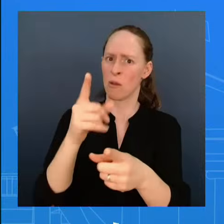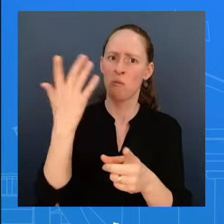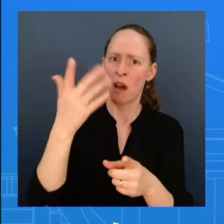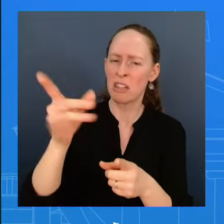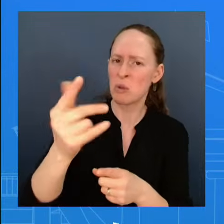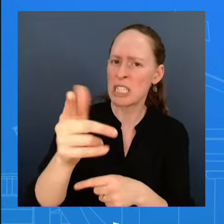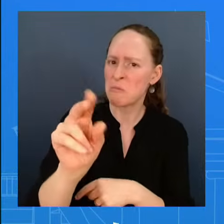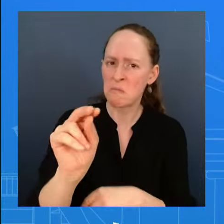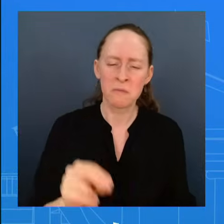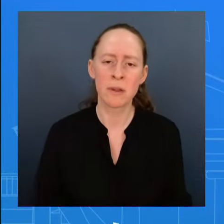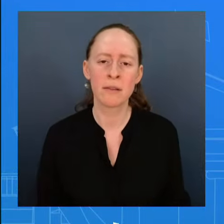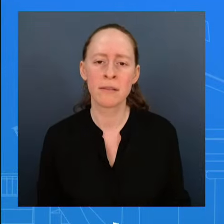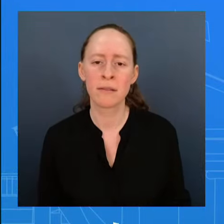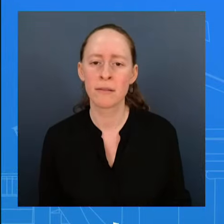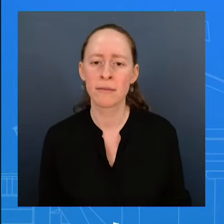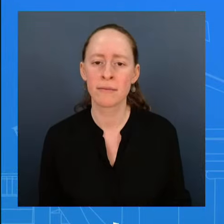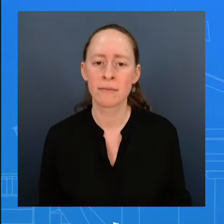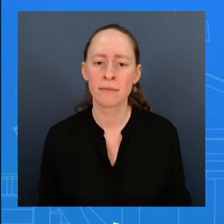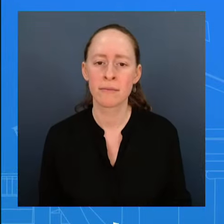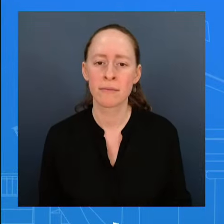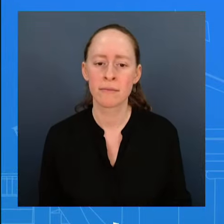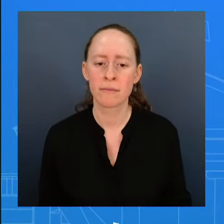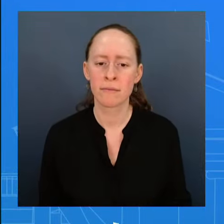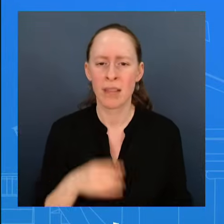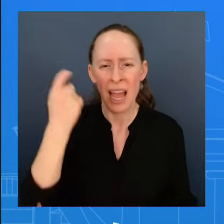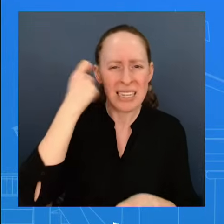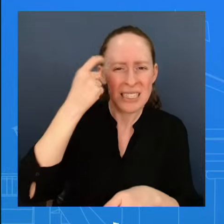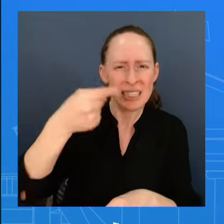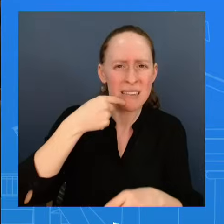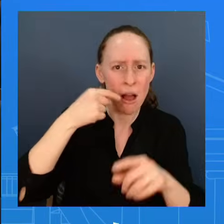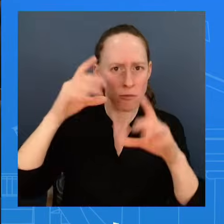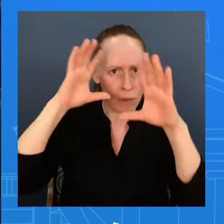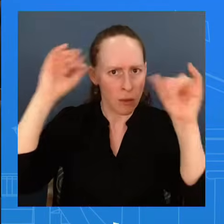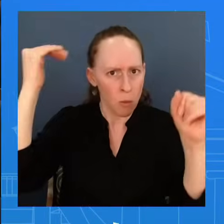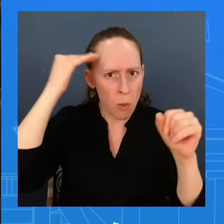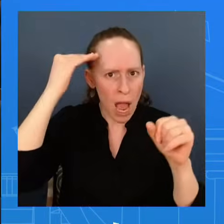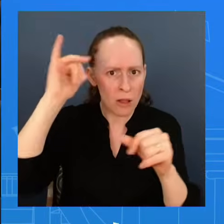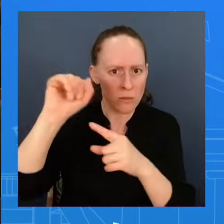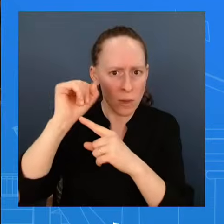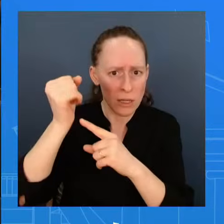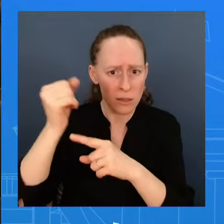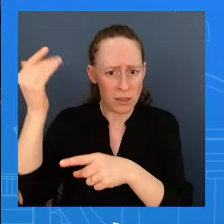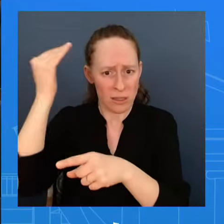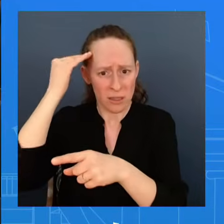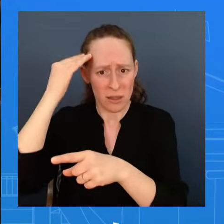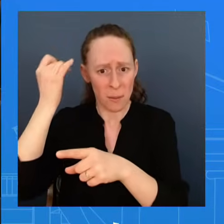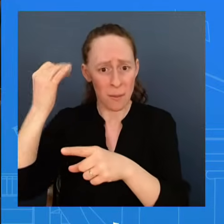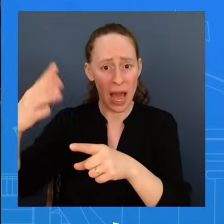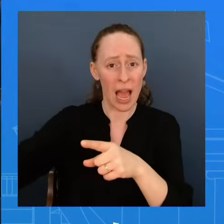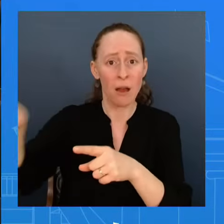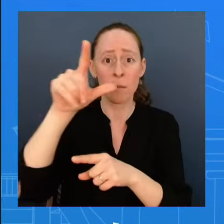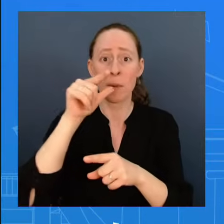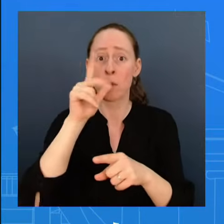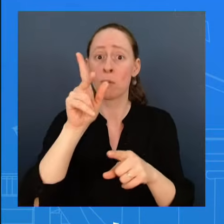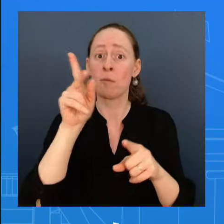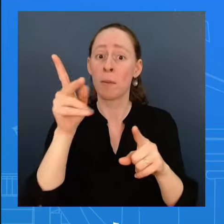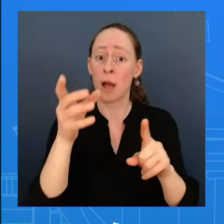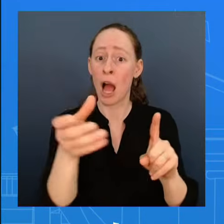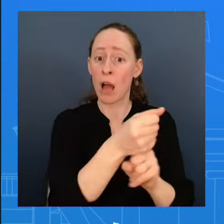Is he aware of the reports that a fair number of the people arrested on several campuses are not students? Ms. Jean-Pierre: Look, that is something for,